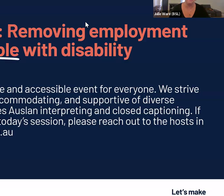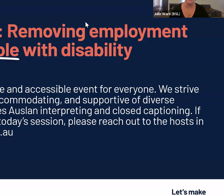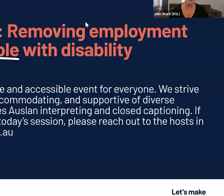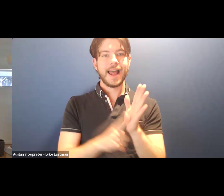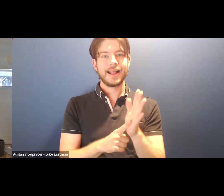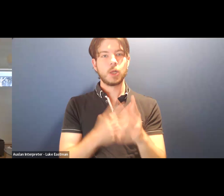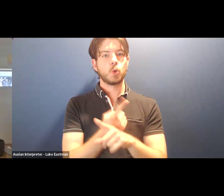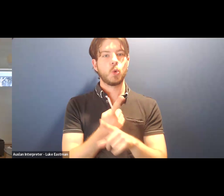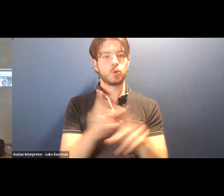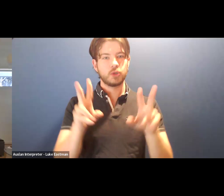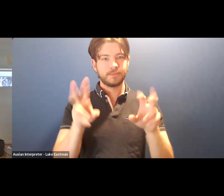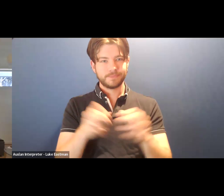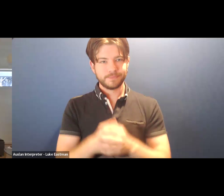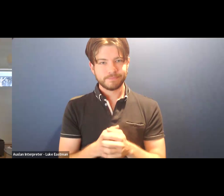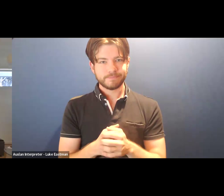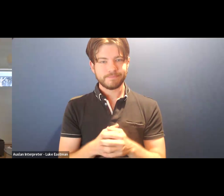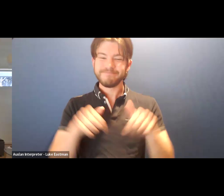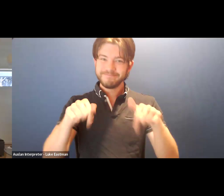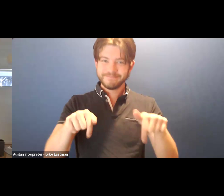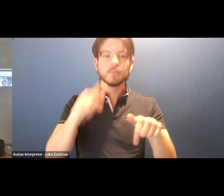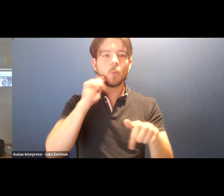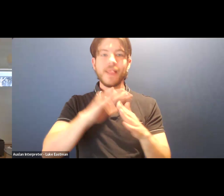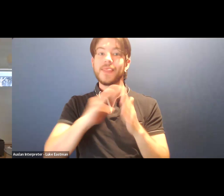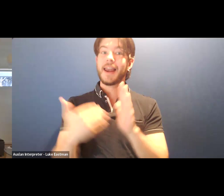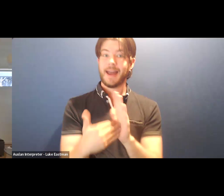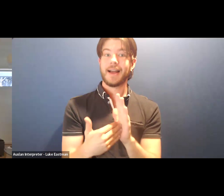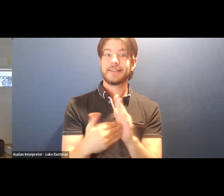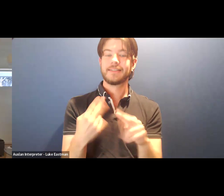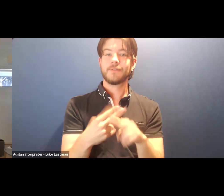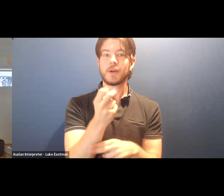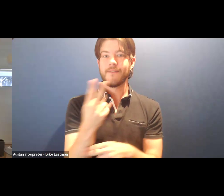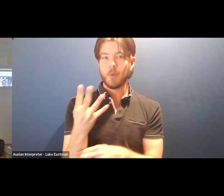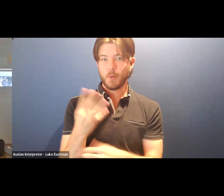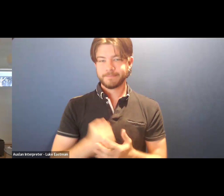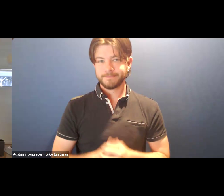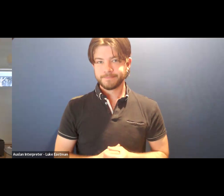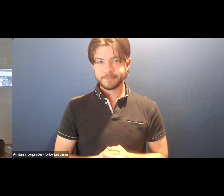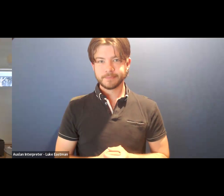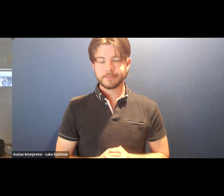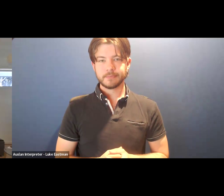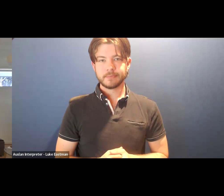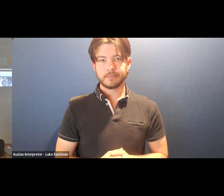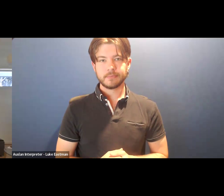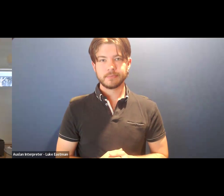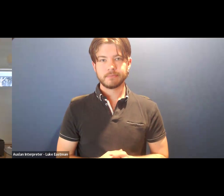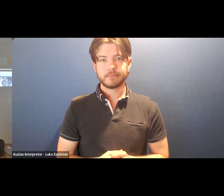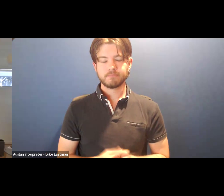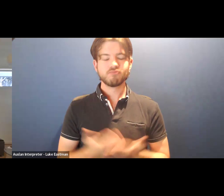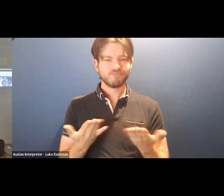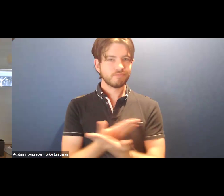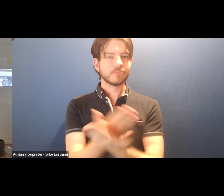is our last BSL Talks for